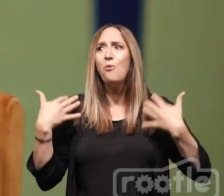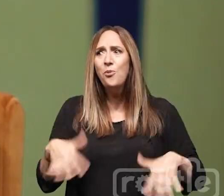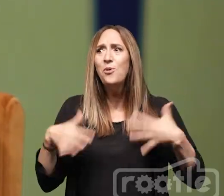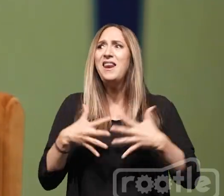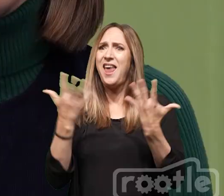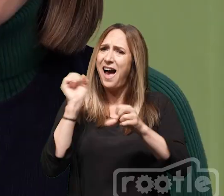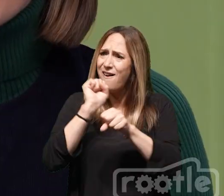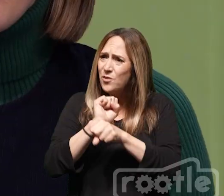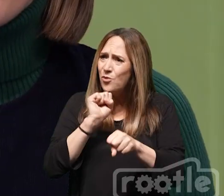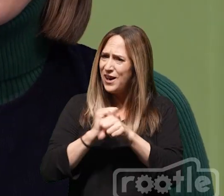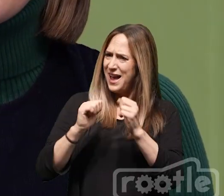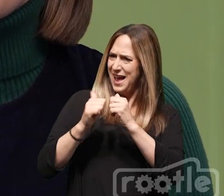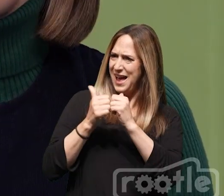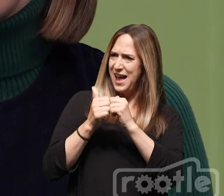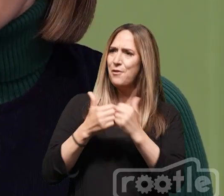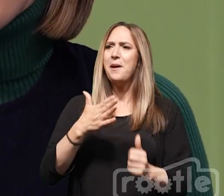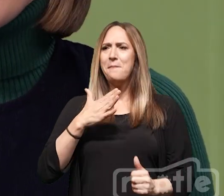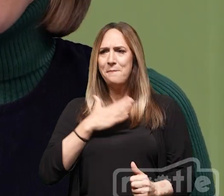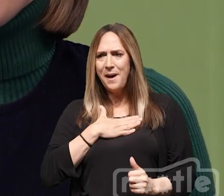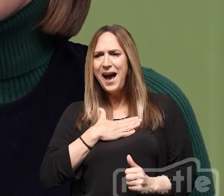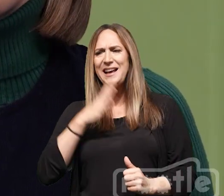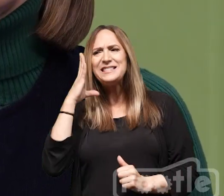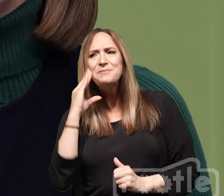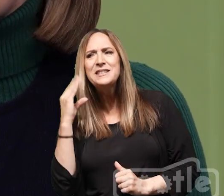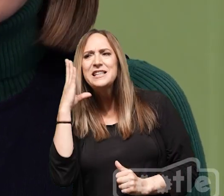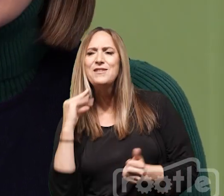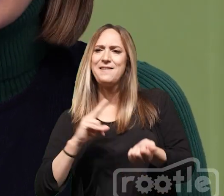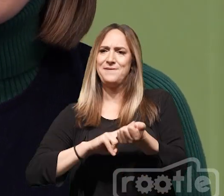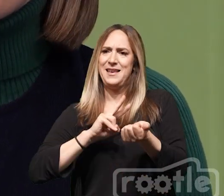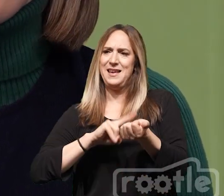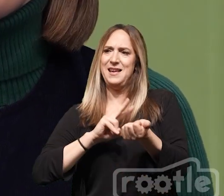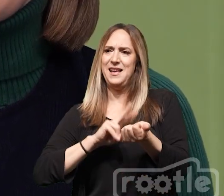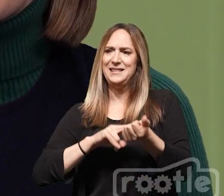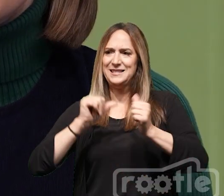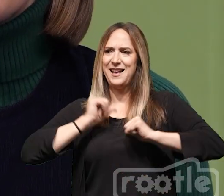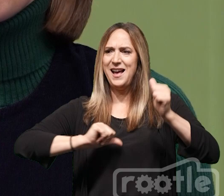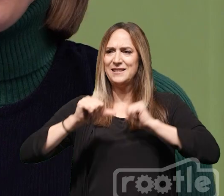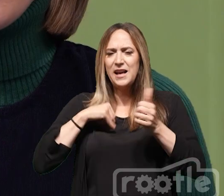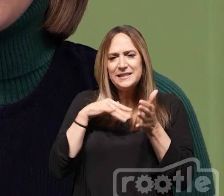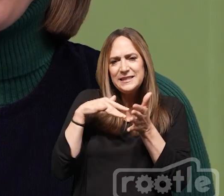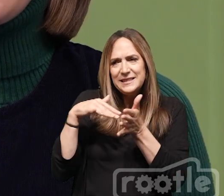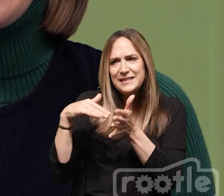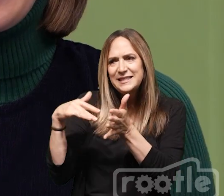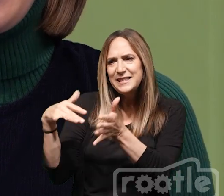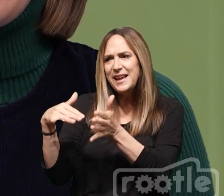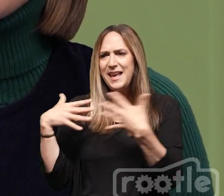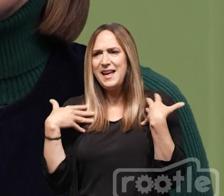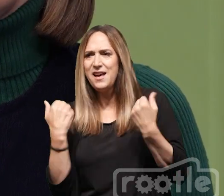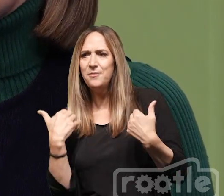Well, my background is in veterinary science, so I study when animals and bugs spread diseases